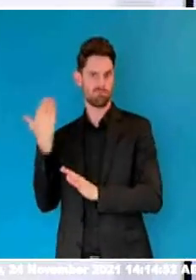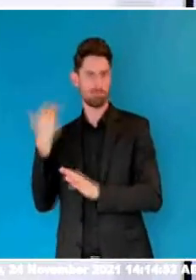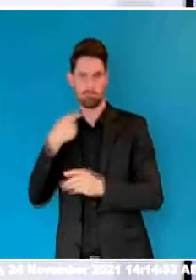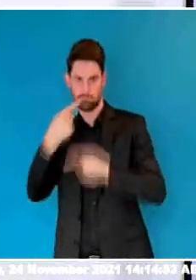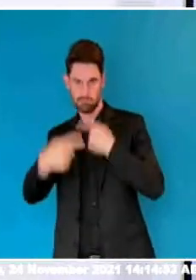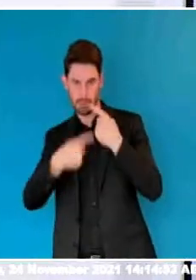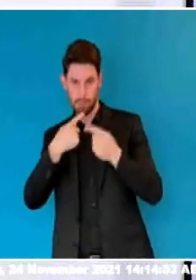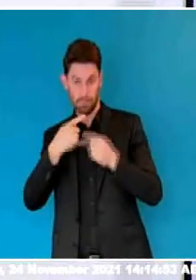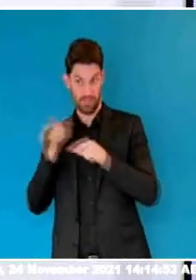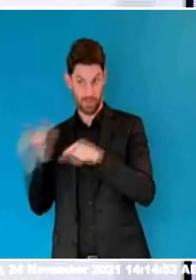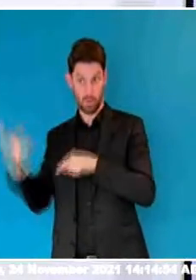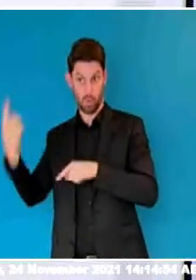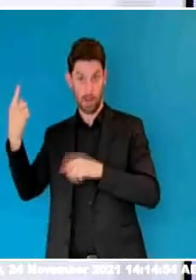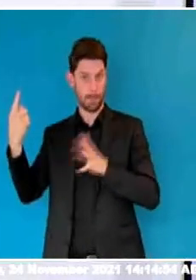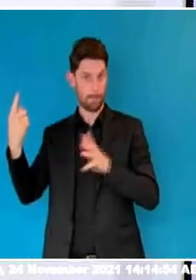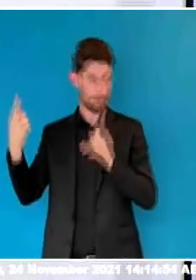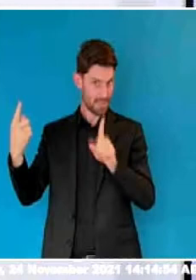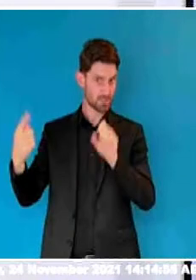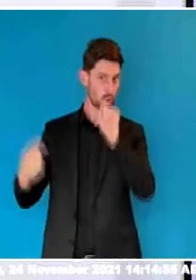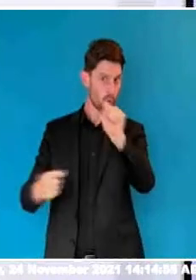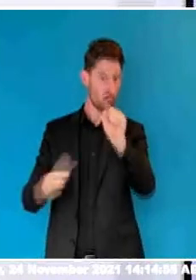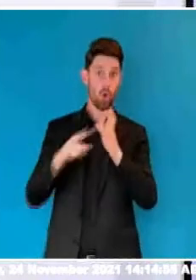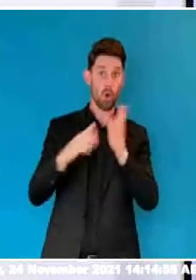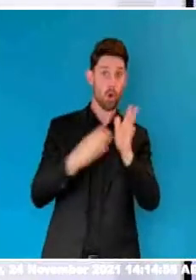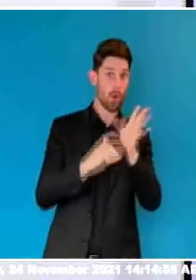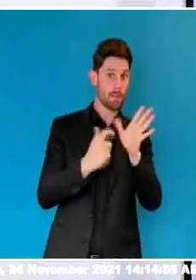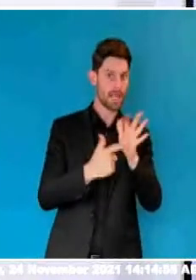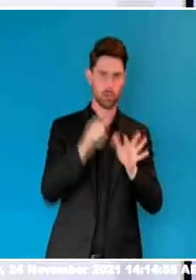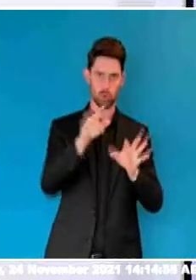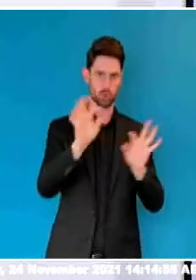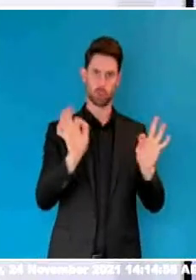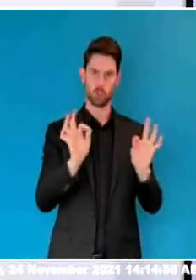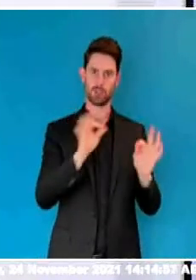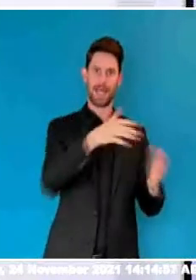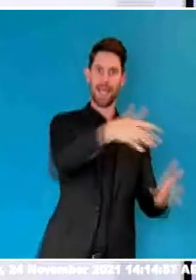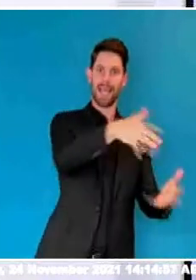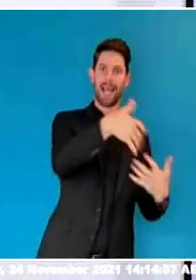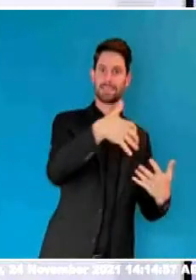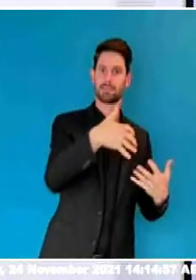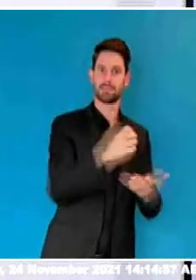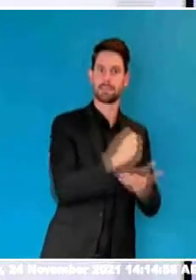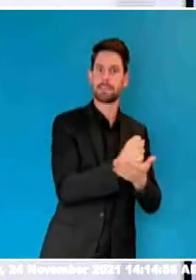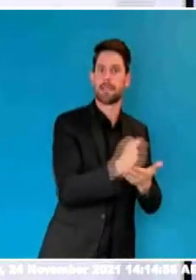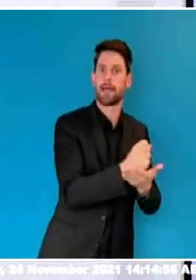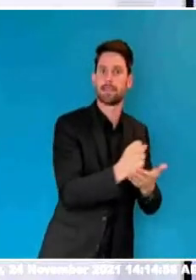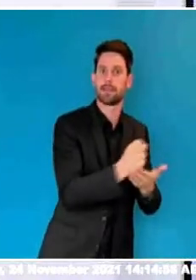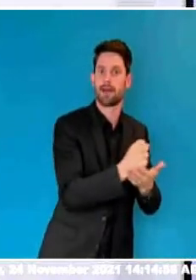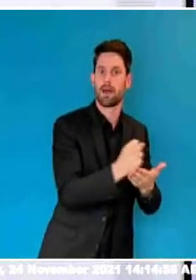Comcare doesn't collect data that seeks to measure the extent to which a person with